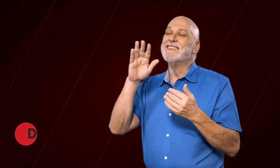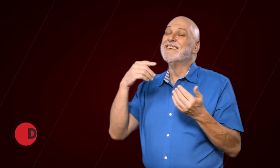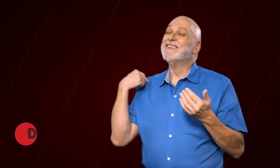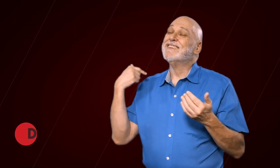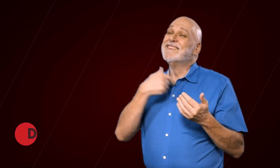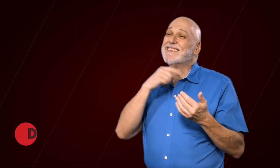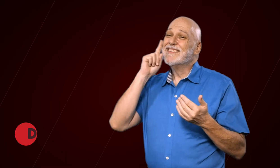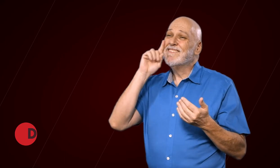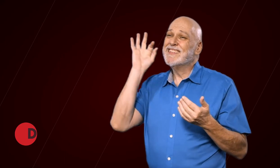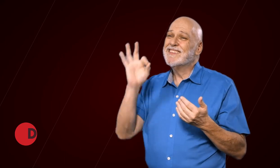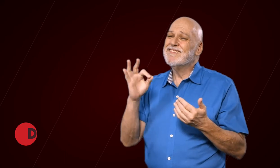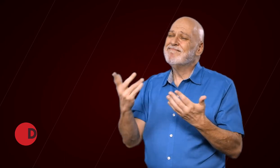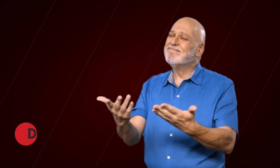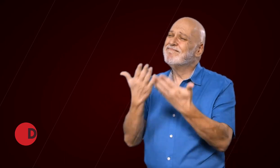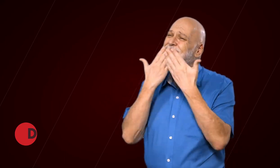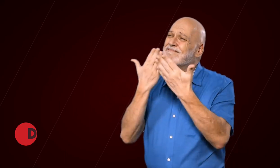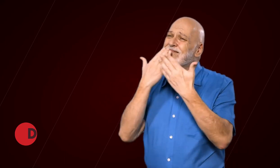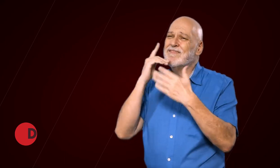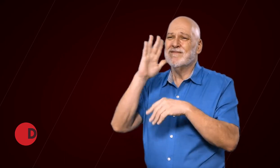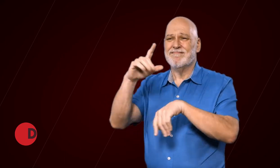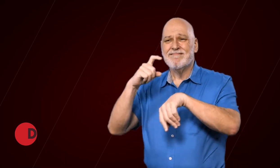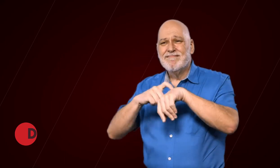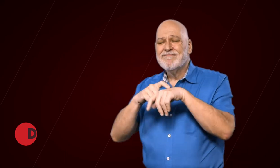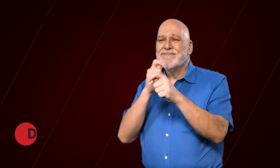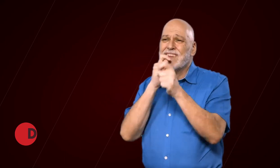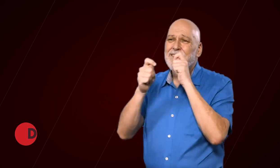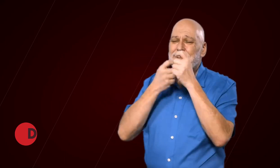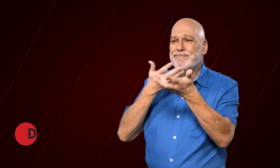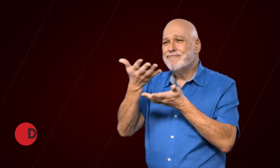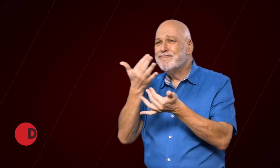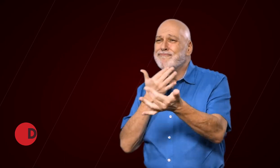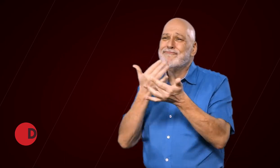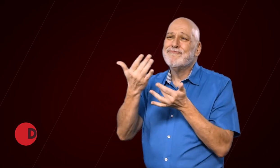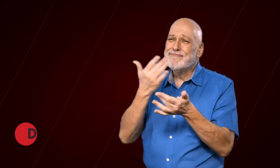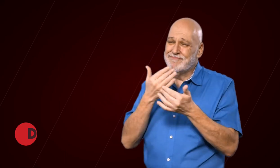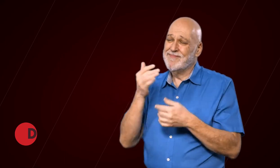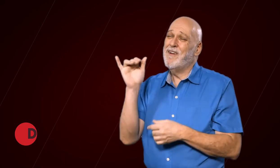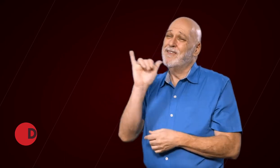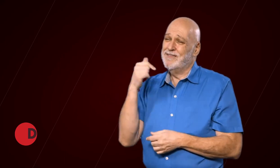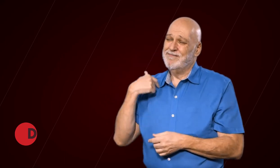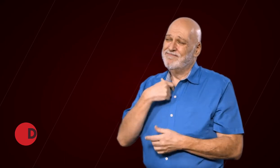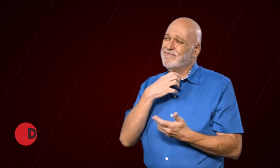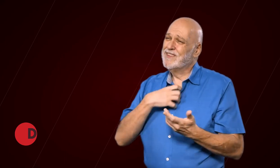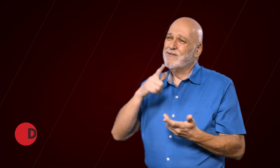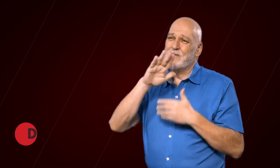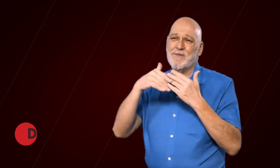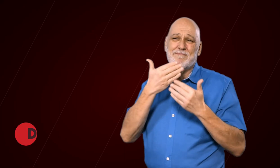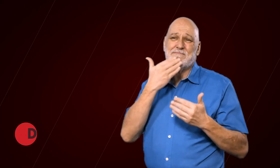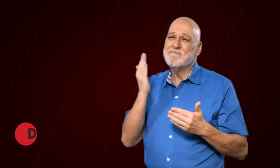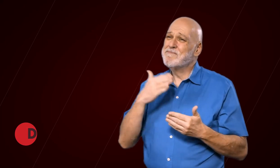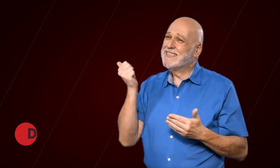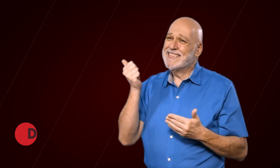[Anselmo]: DeafDots thanks you for making your time and wishes you